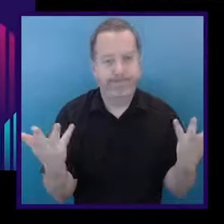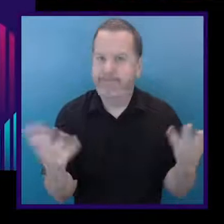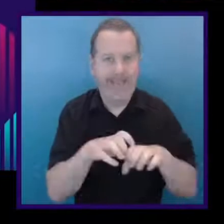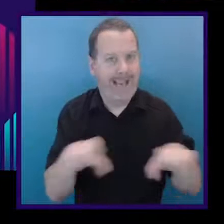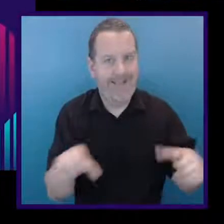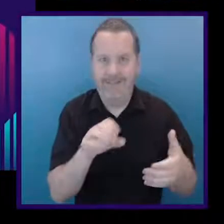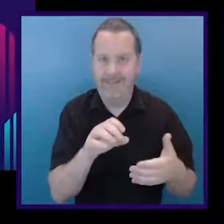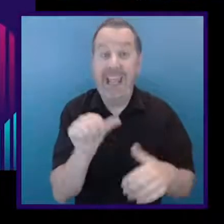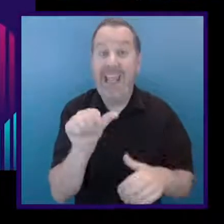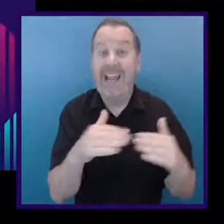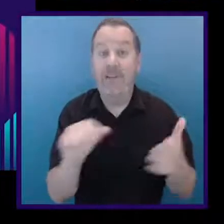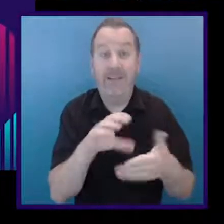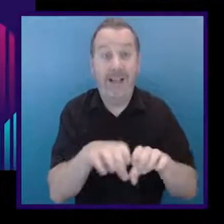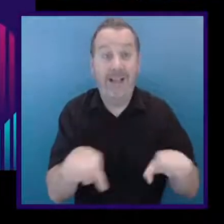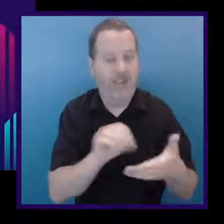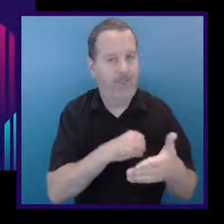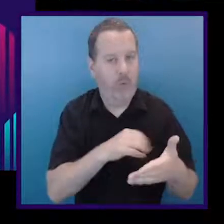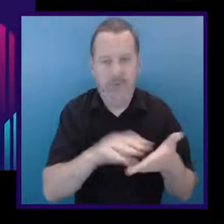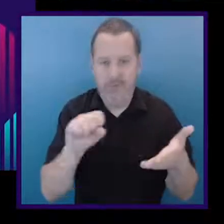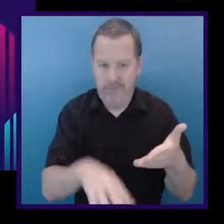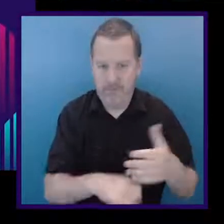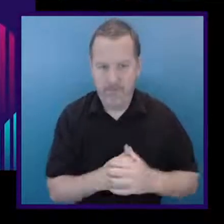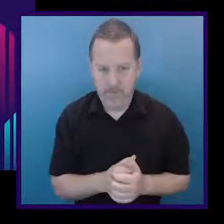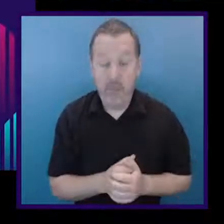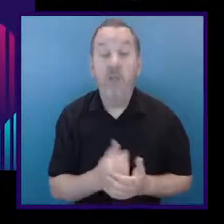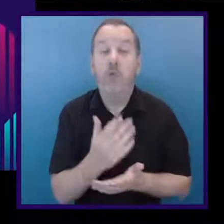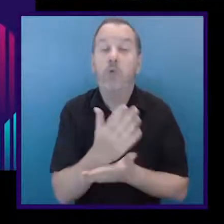Some schools are operating in area learning communities where schools cooperate together